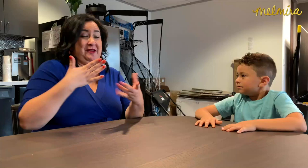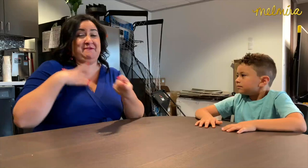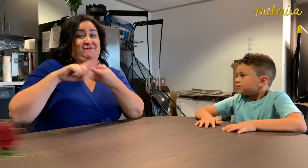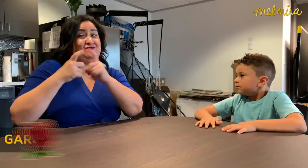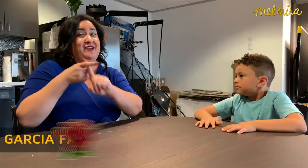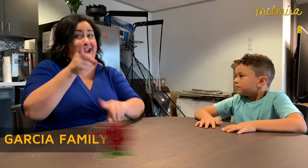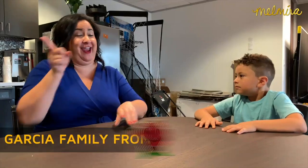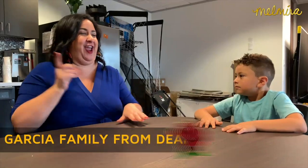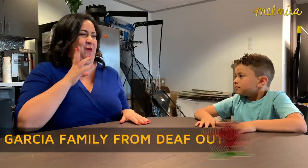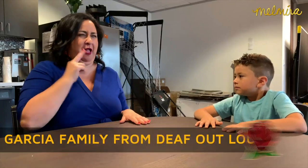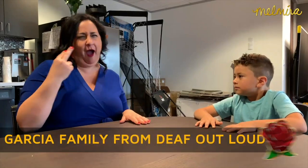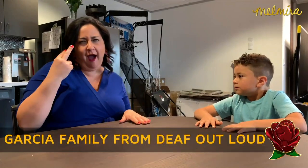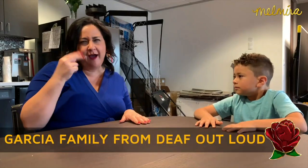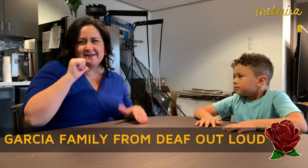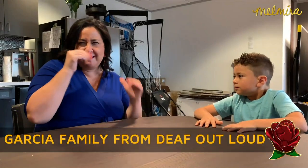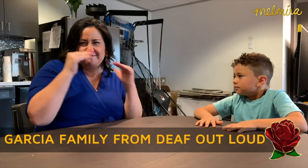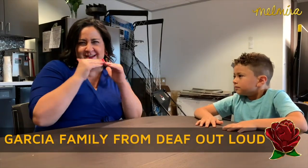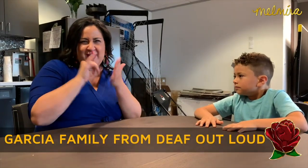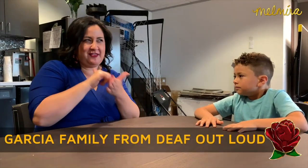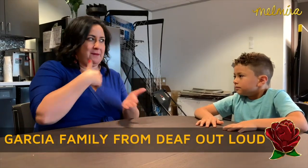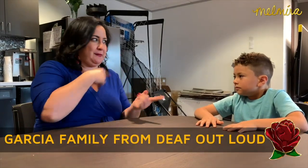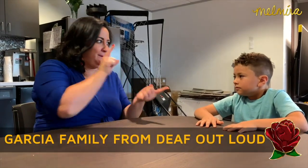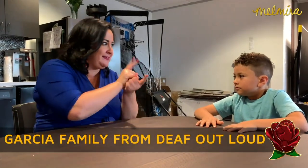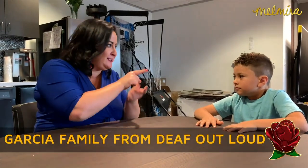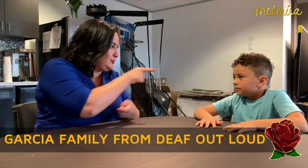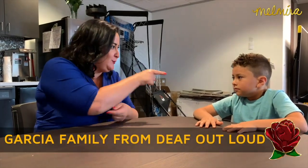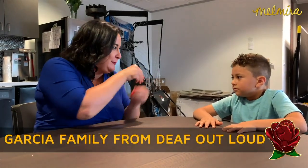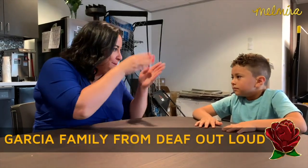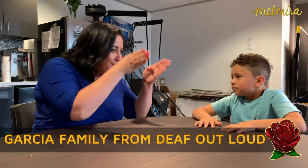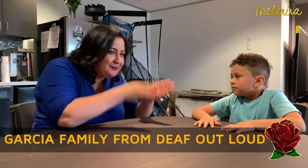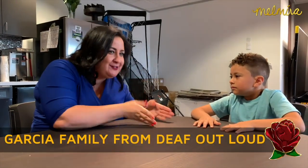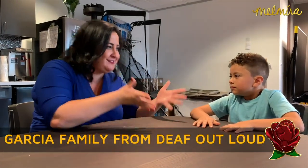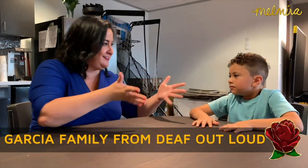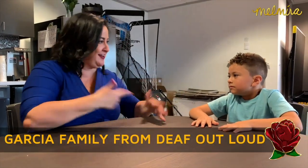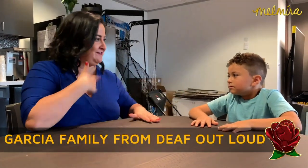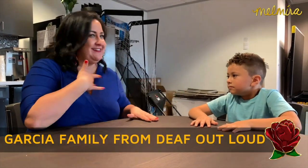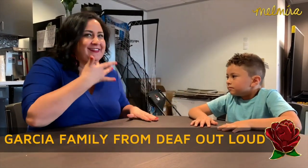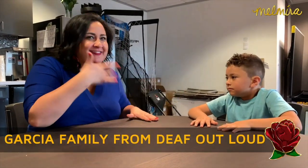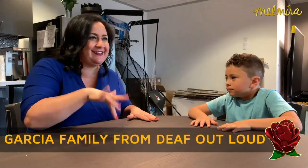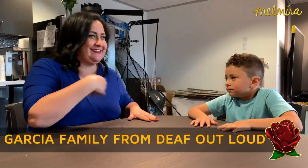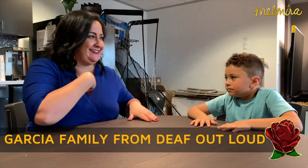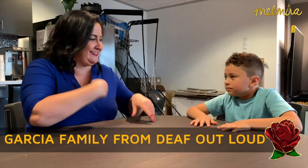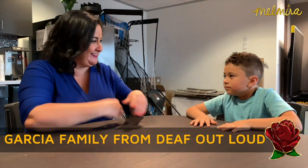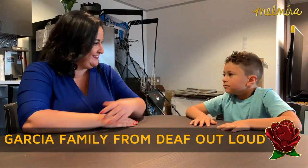My friends will be jealous that I got to meet you in person. I feel lucky!